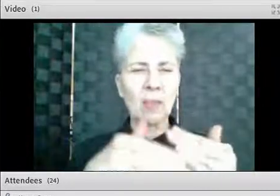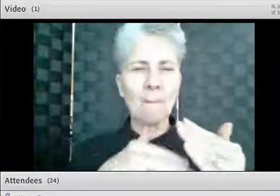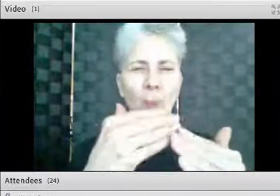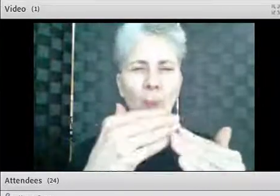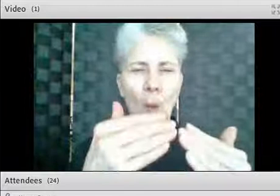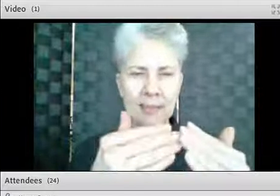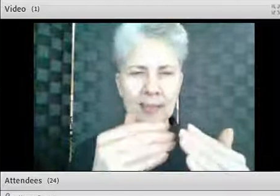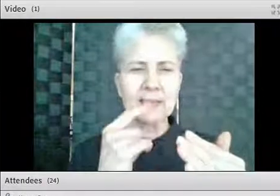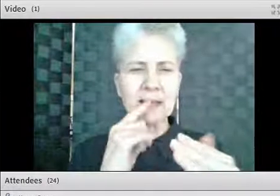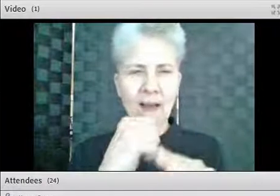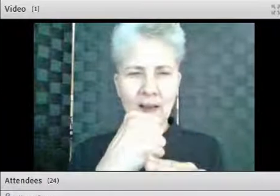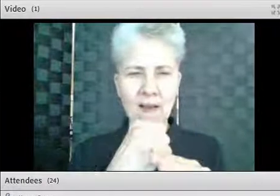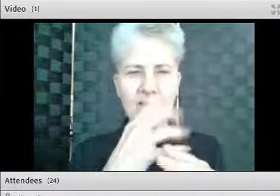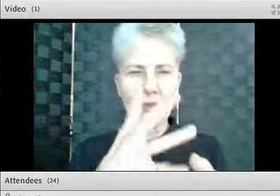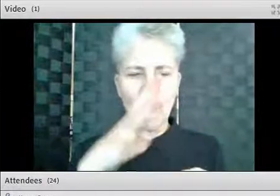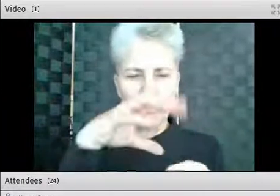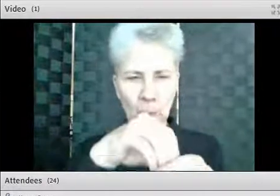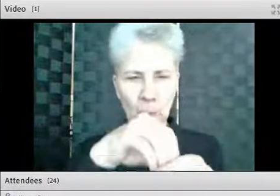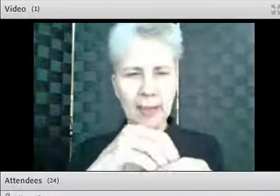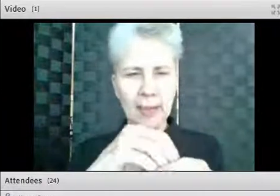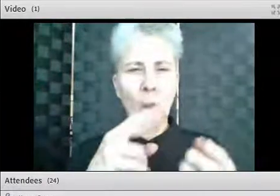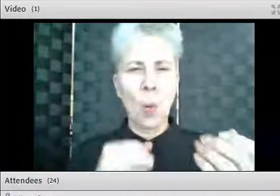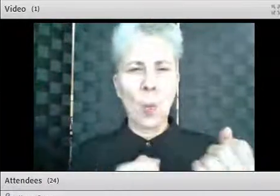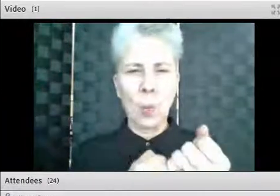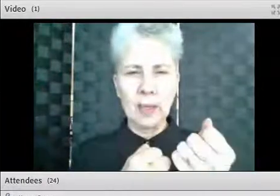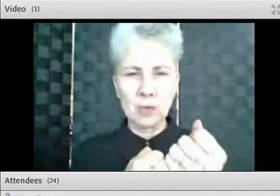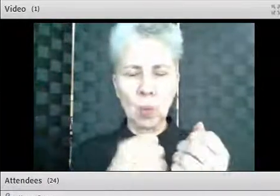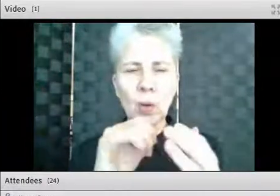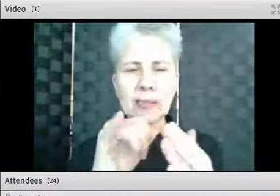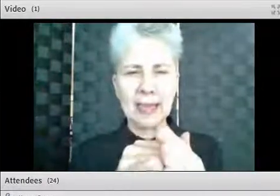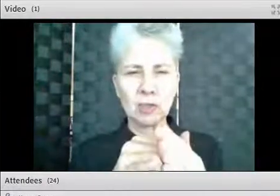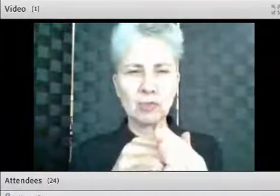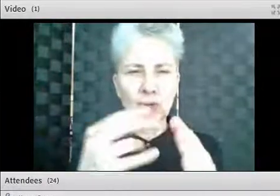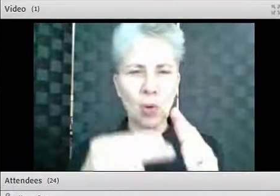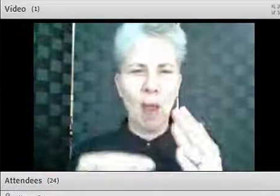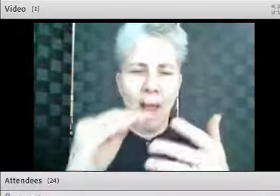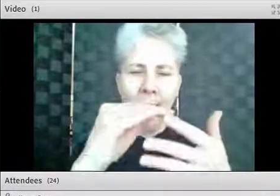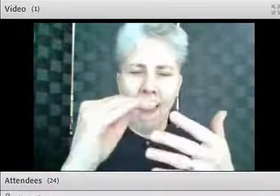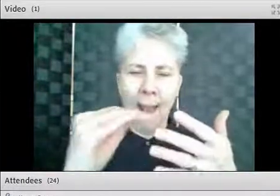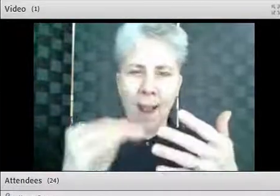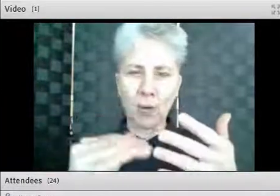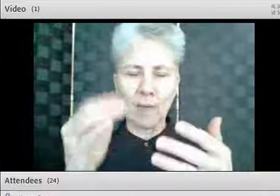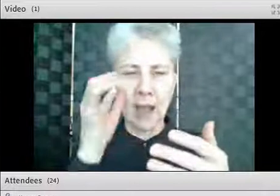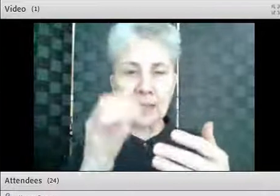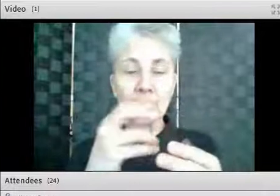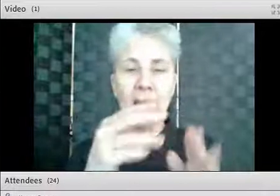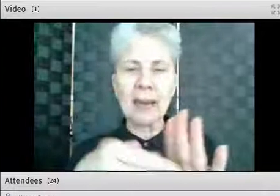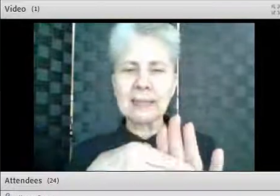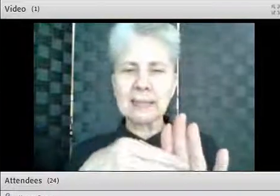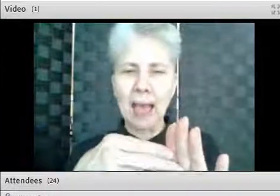into a predetermined hierarchy of concepts and then assigning notation that represents the --